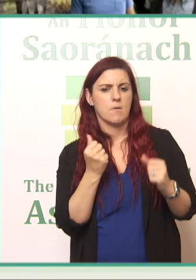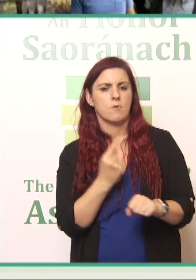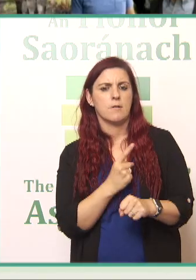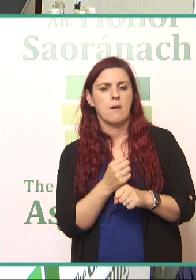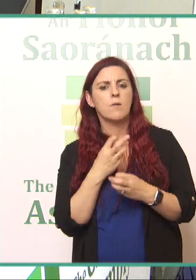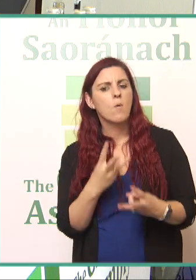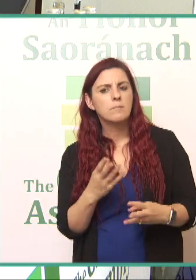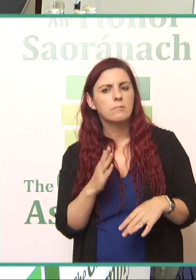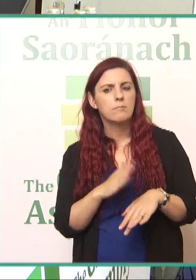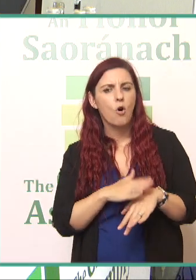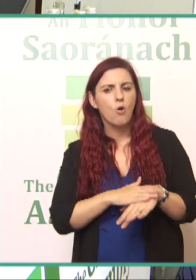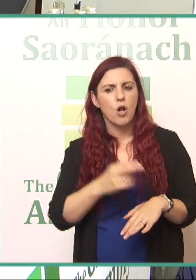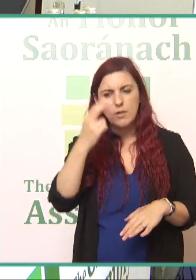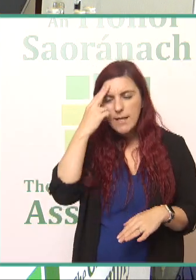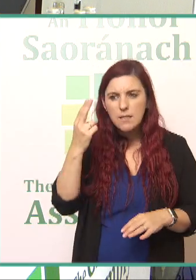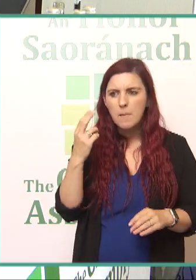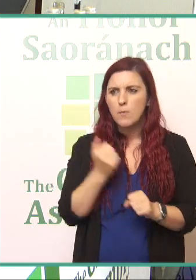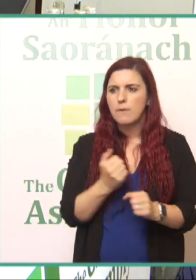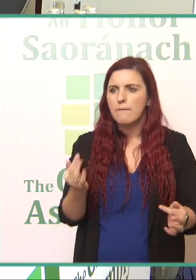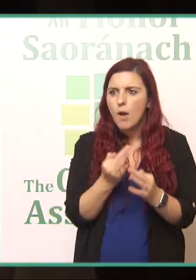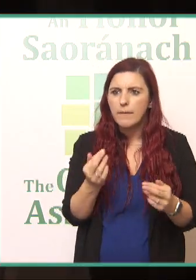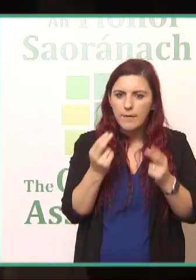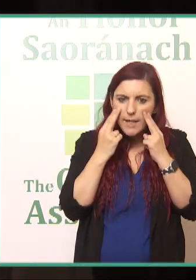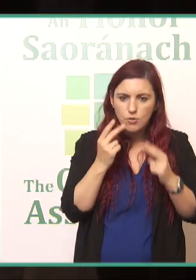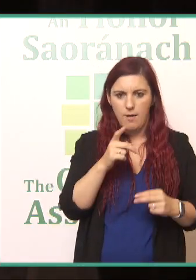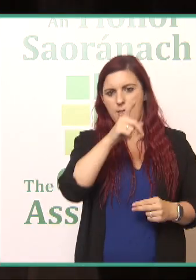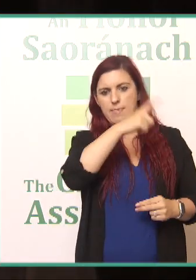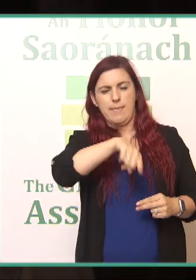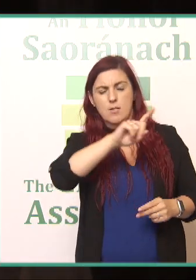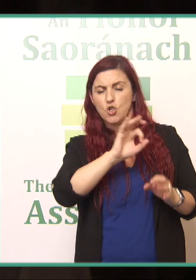into farming for nature and how it can really work these are super Farmers they're not hobby